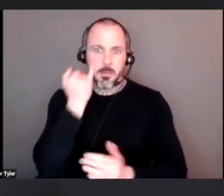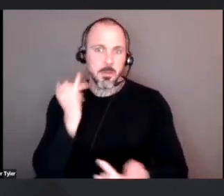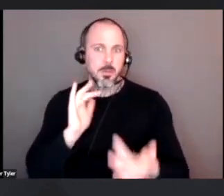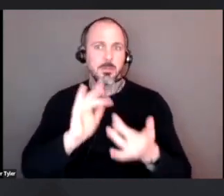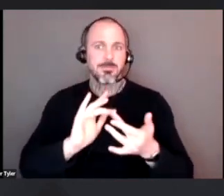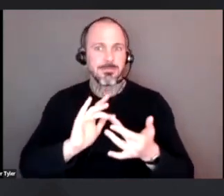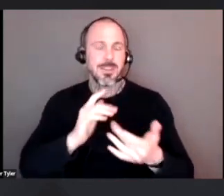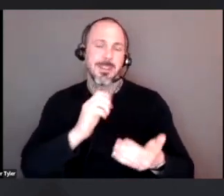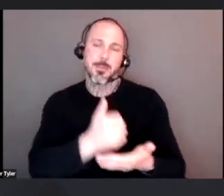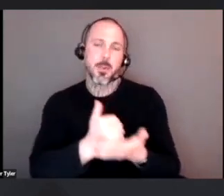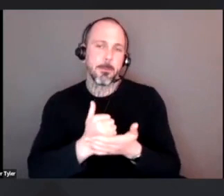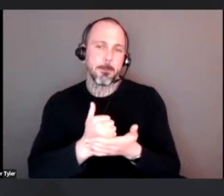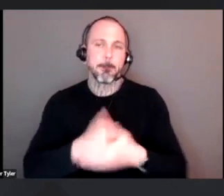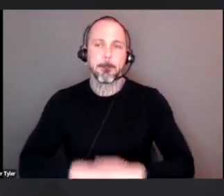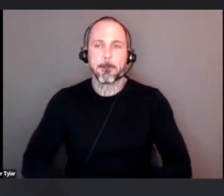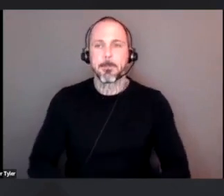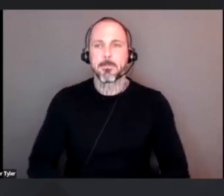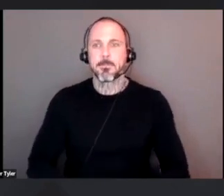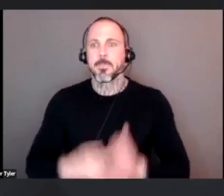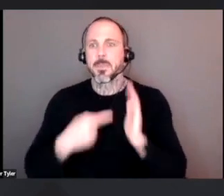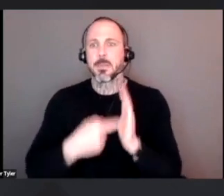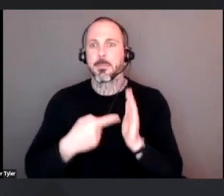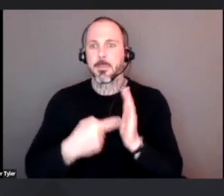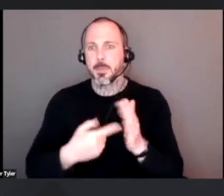on the job coaching, whether that be in person or offsite